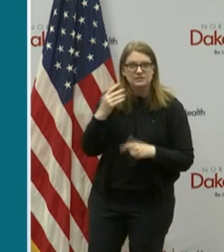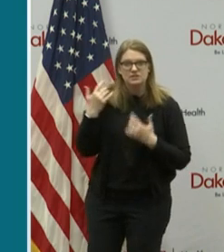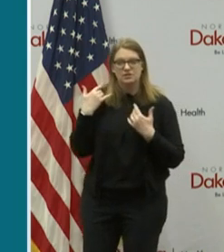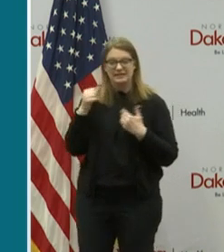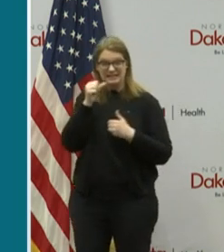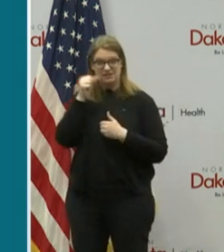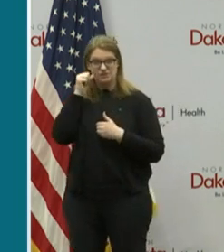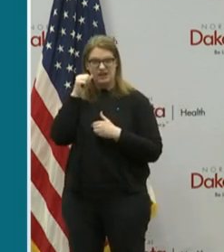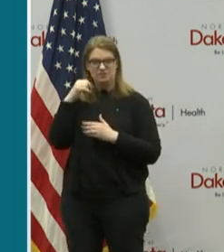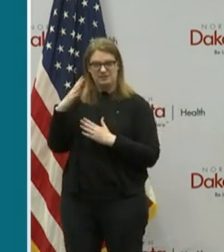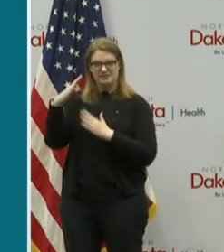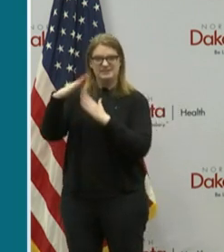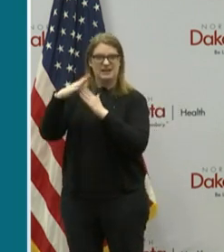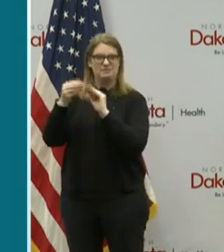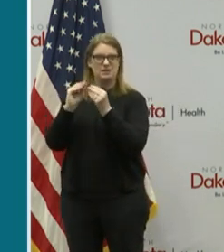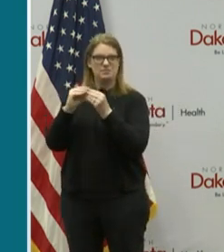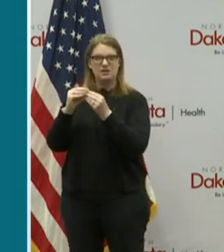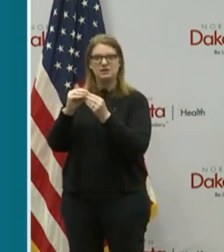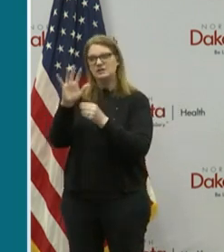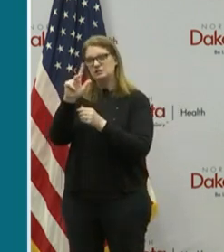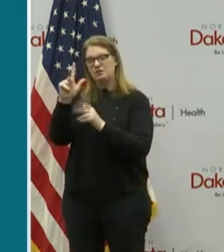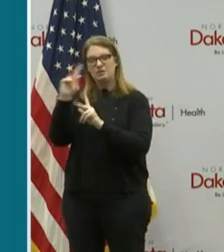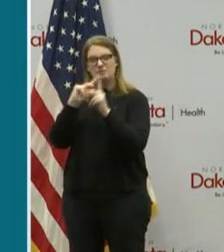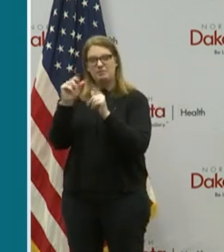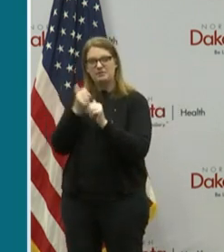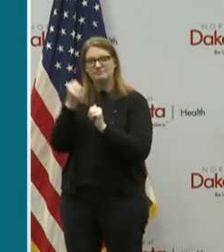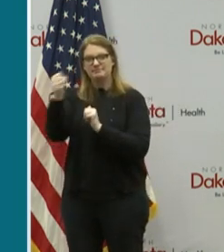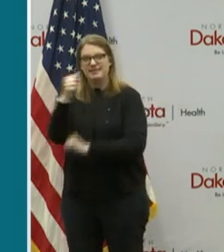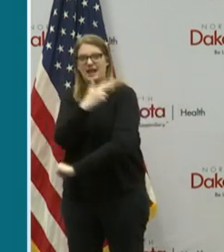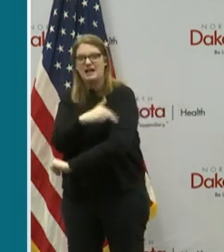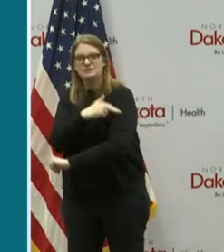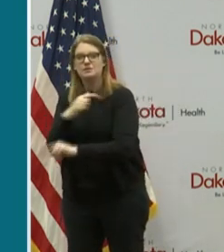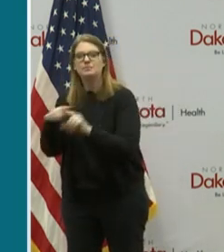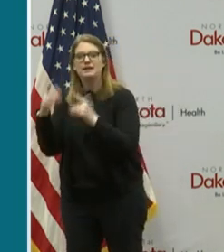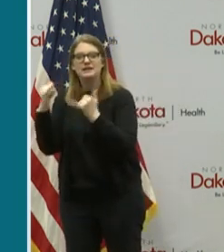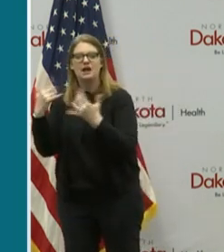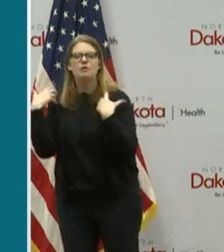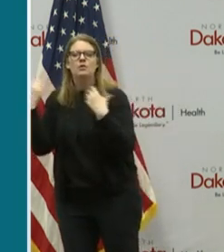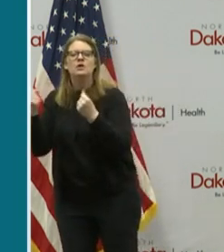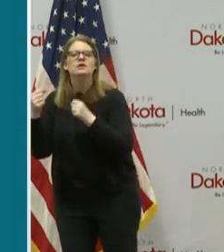HOSPITALIZATION. WE HAD OUR PEAK AT 23 AND BACK DOWN TO THE TEENS.